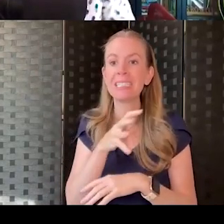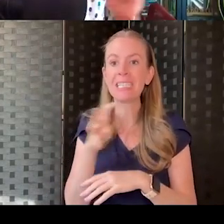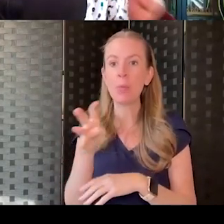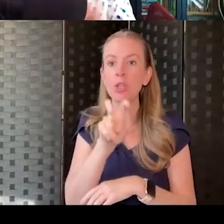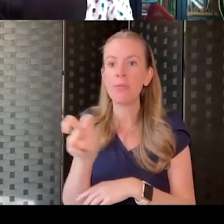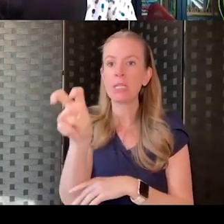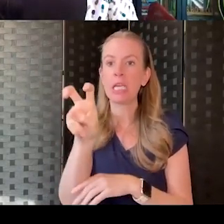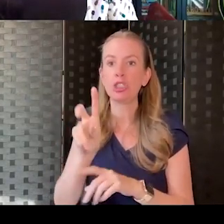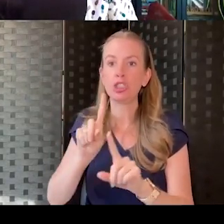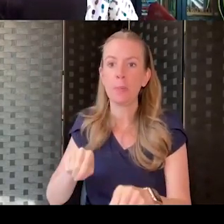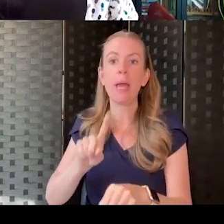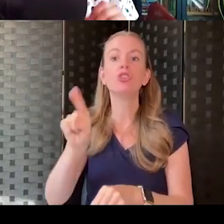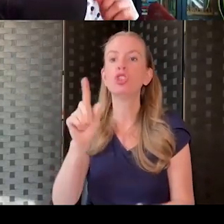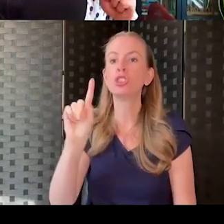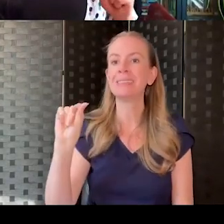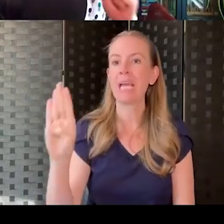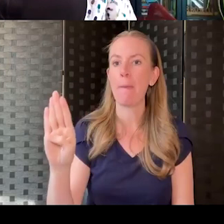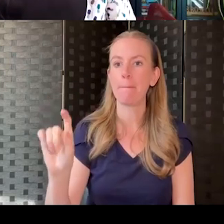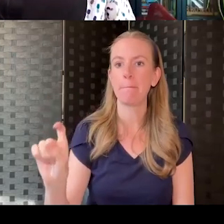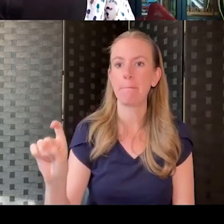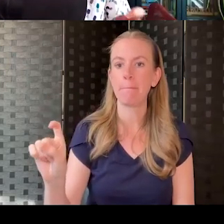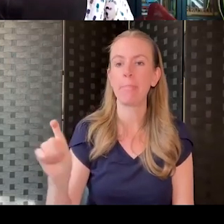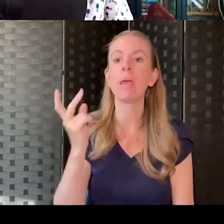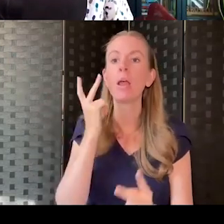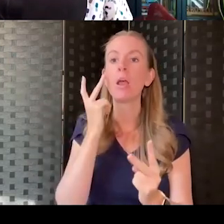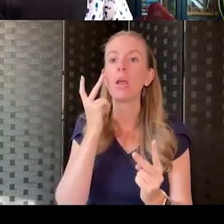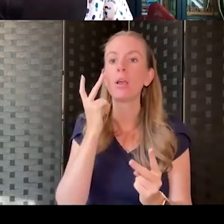so I am just using the tab key. I am using visible numbers on the column header to show